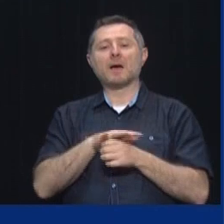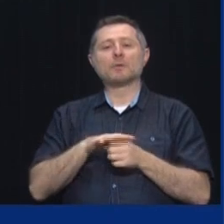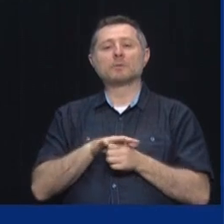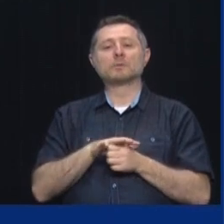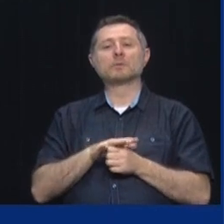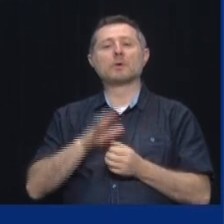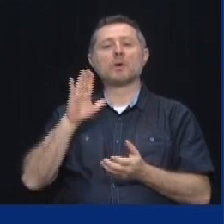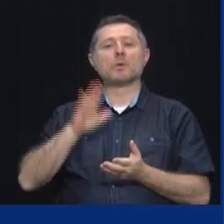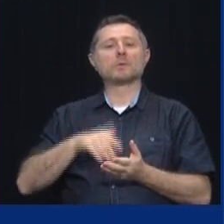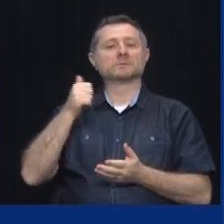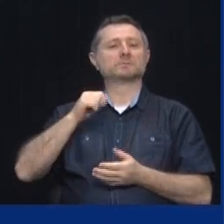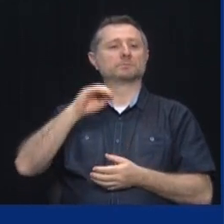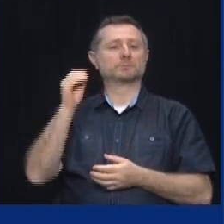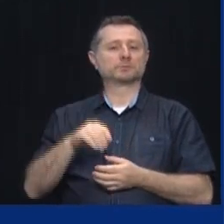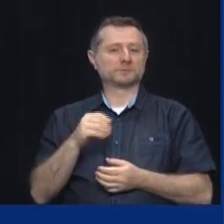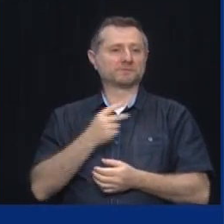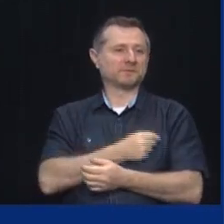VACCINATED AND GET THE COVID BEAST UNDER CONTROL.